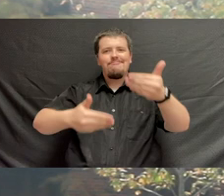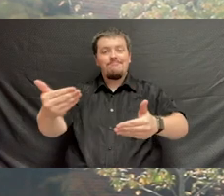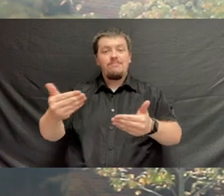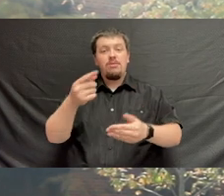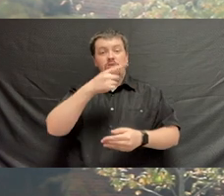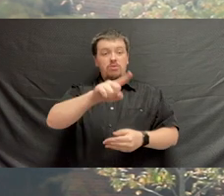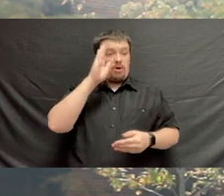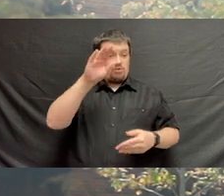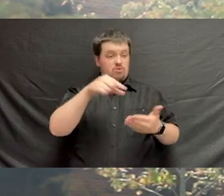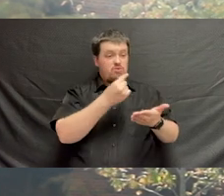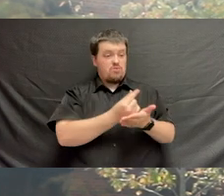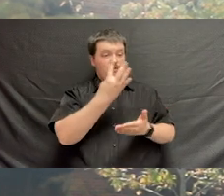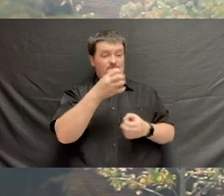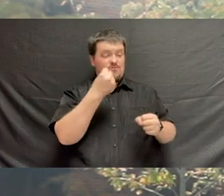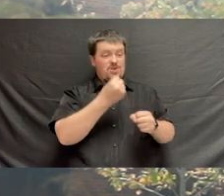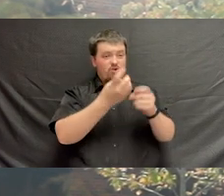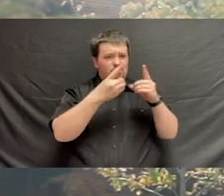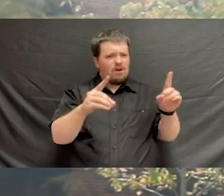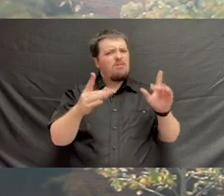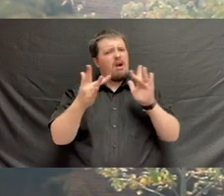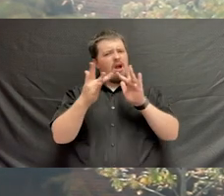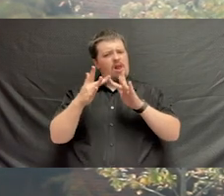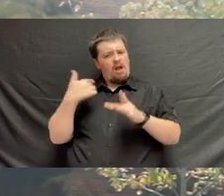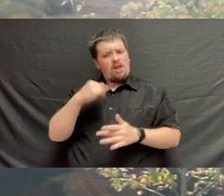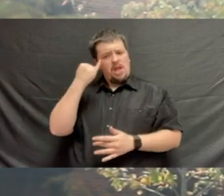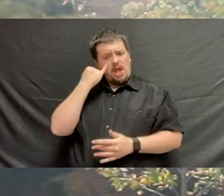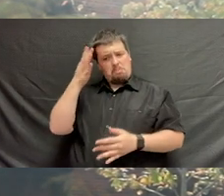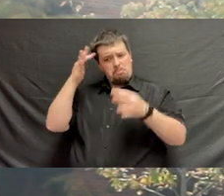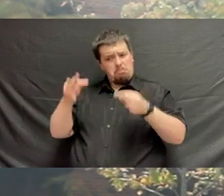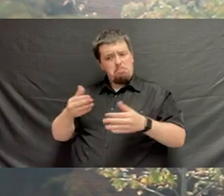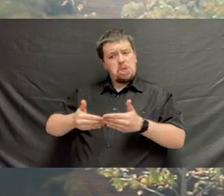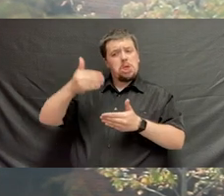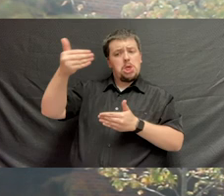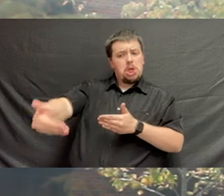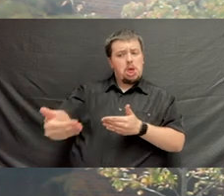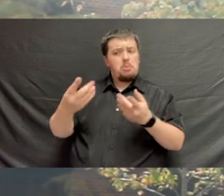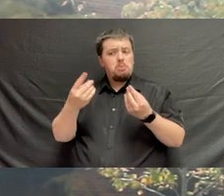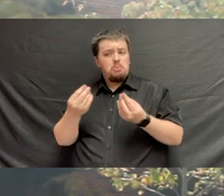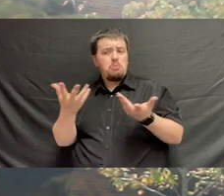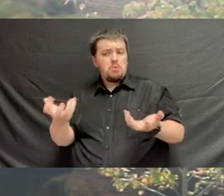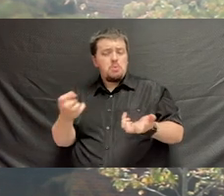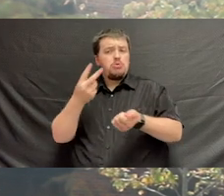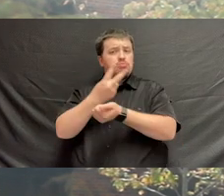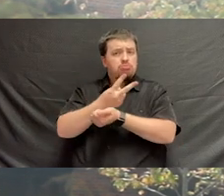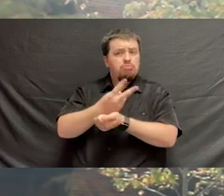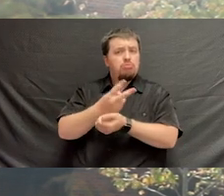But those completing undergraduate degrees, please reach out to us. If you determine the next step in your educational journey